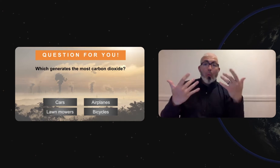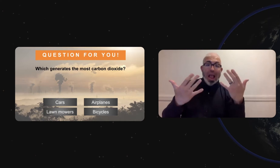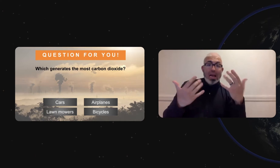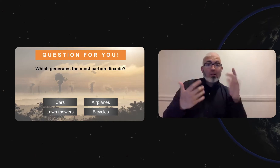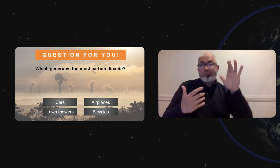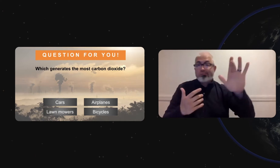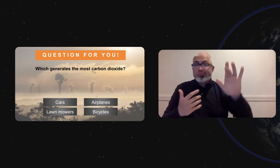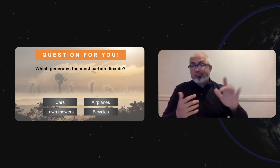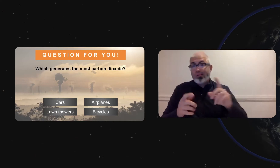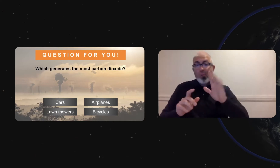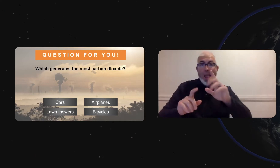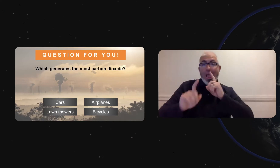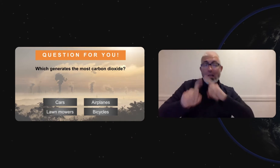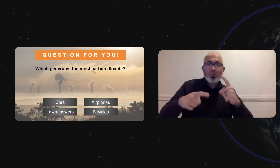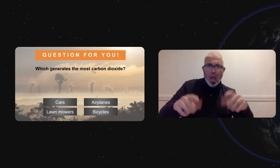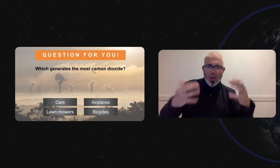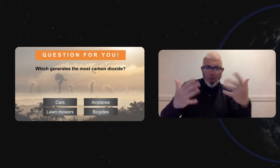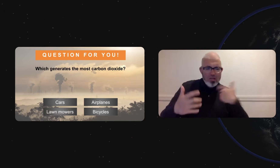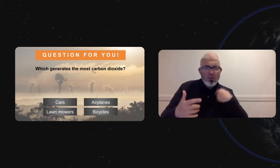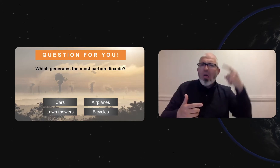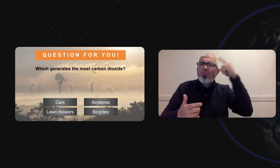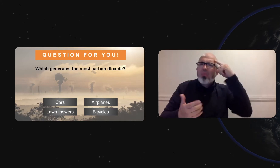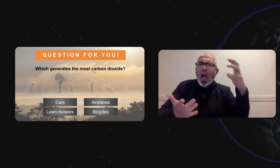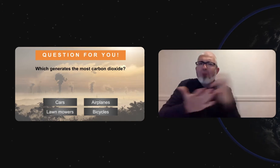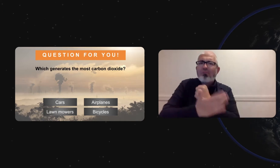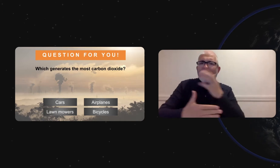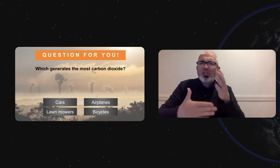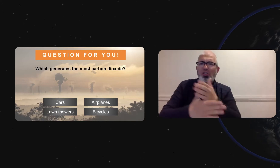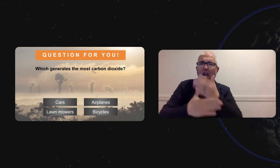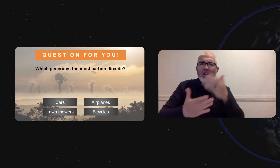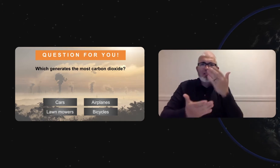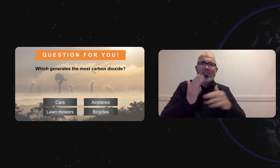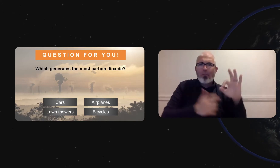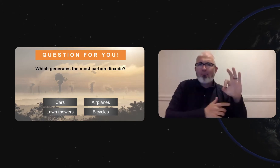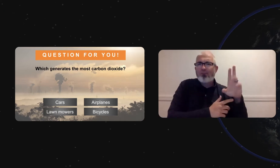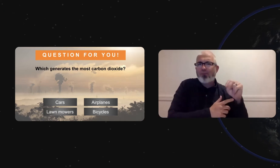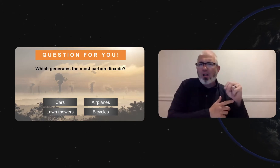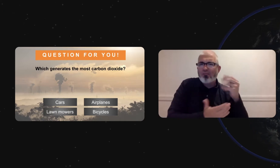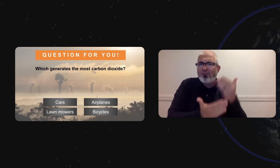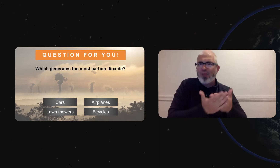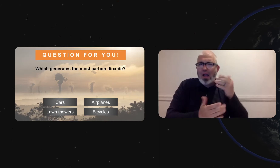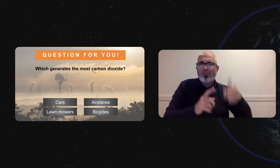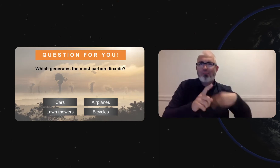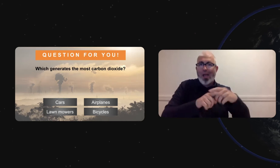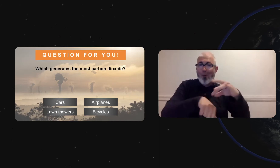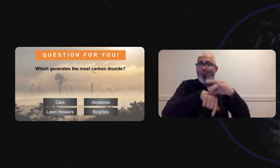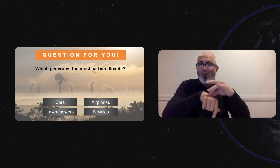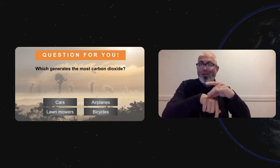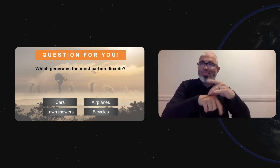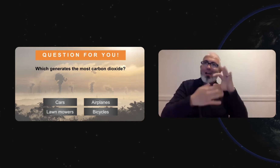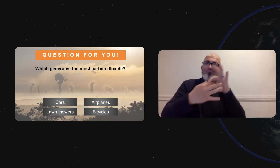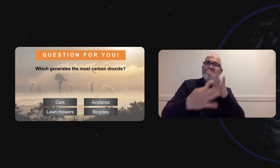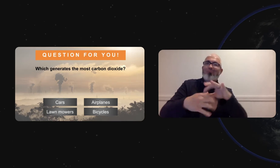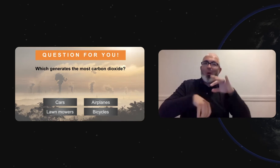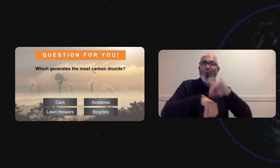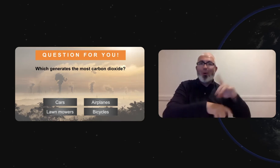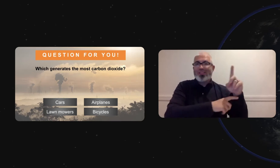While you're doing that, I want to share some fun facts about the earth!